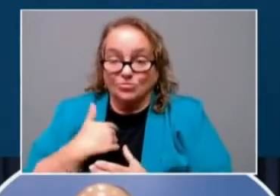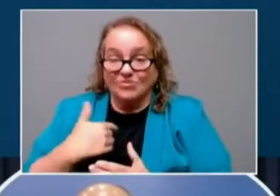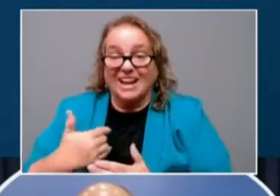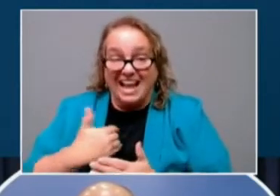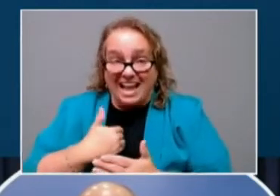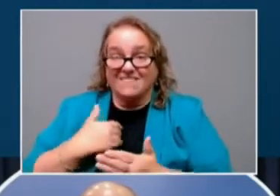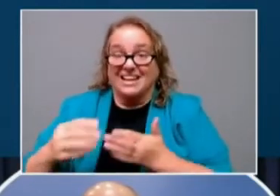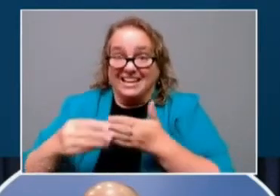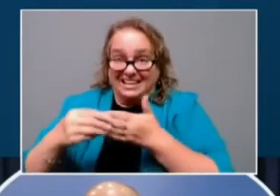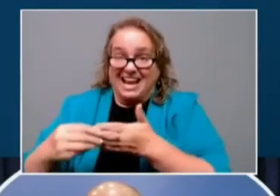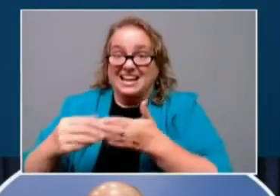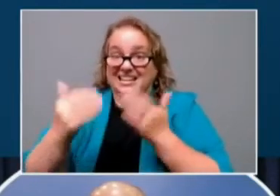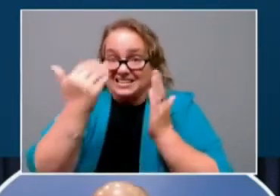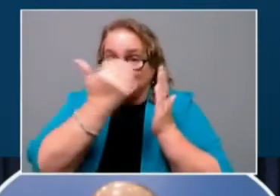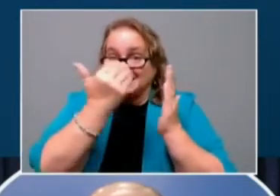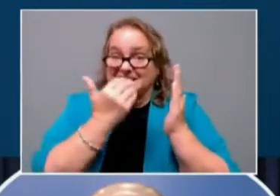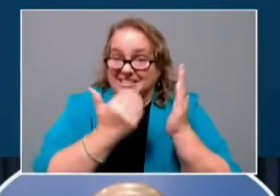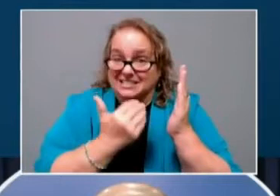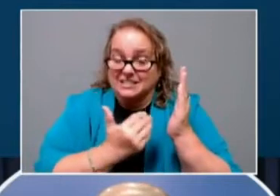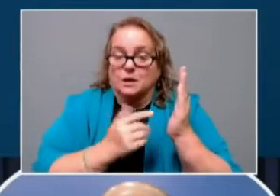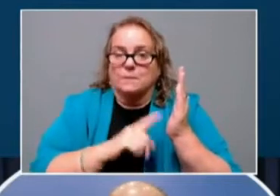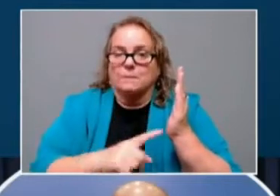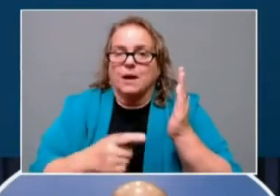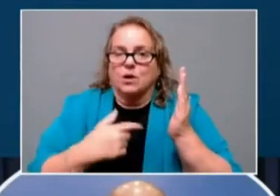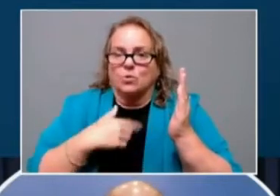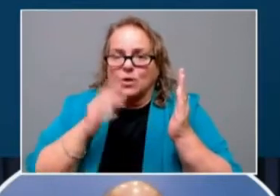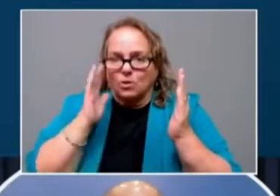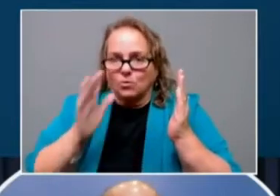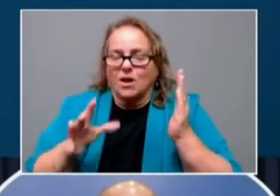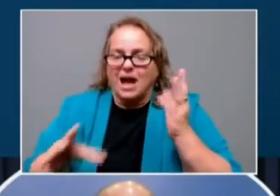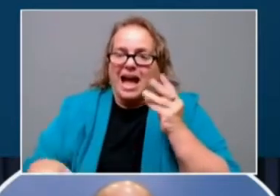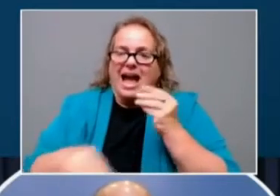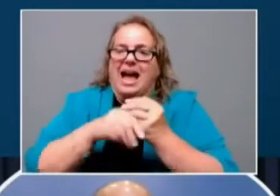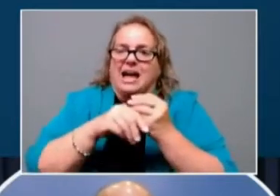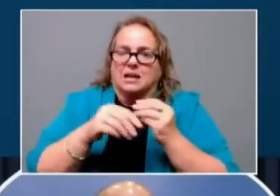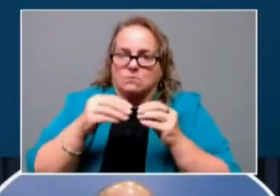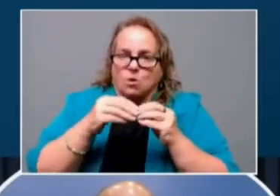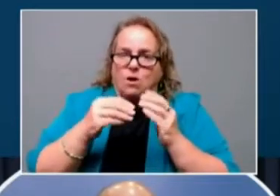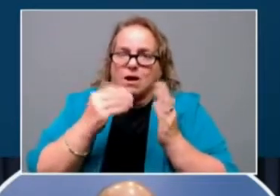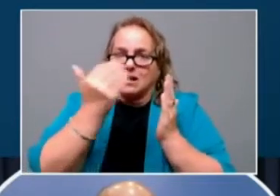plus some modified versions of it to give in one packet. All the information